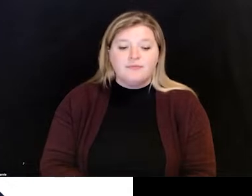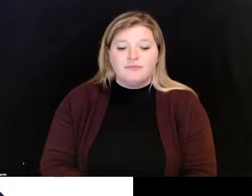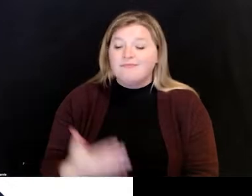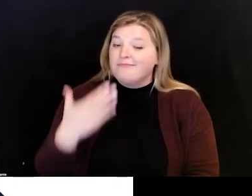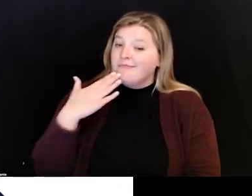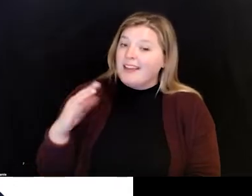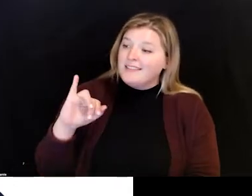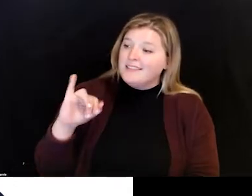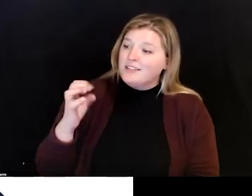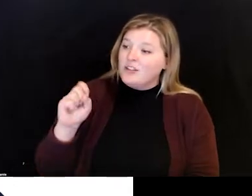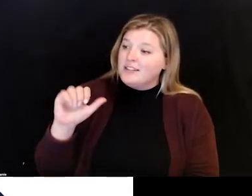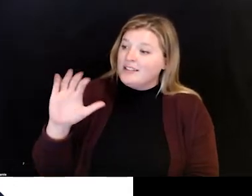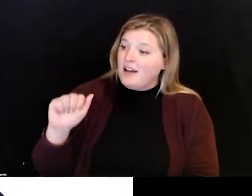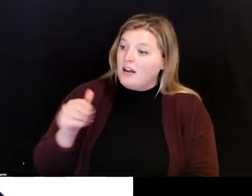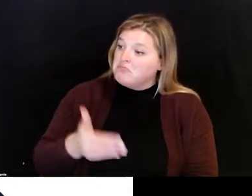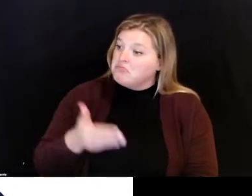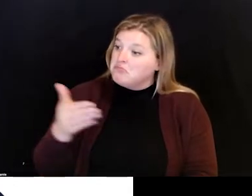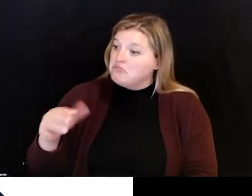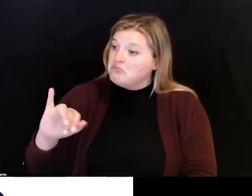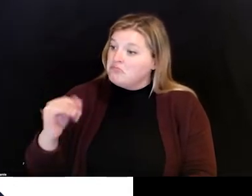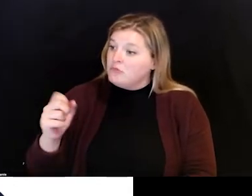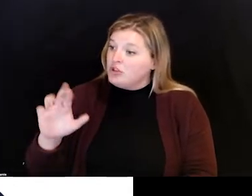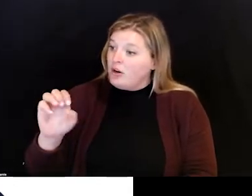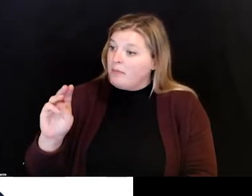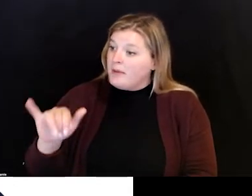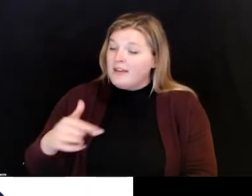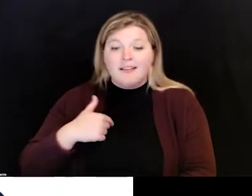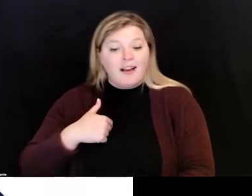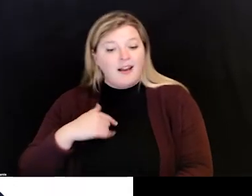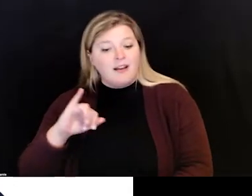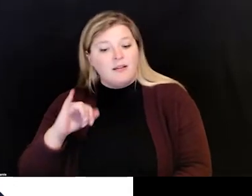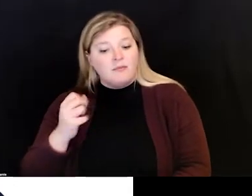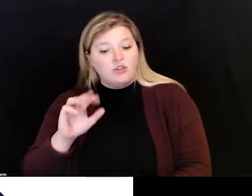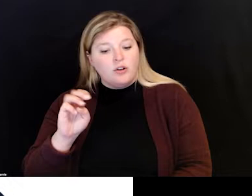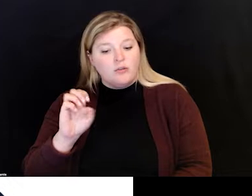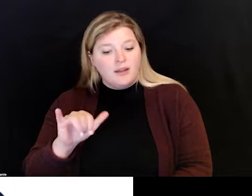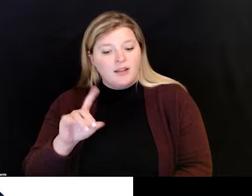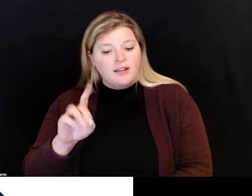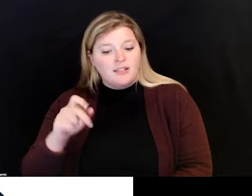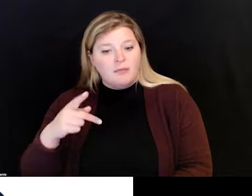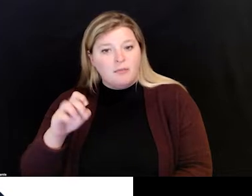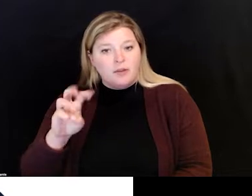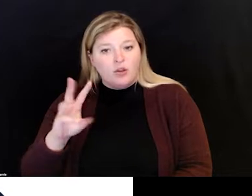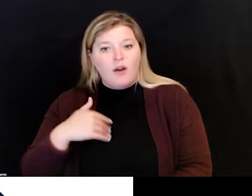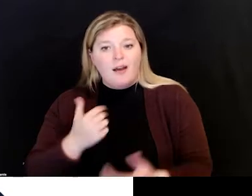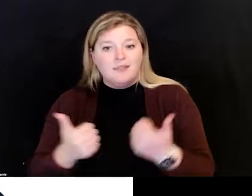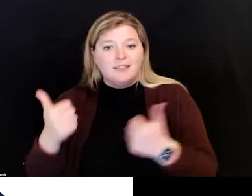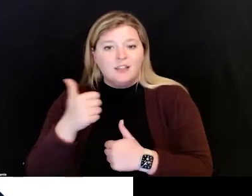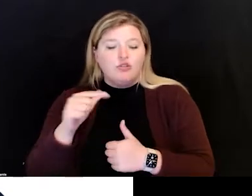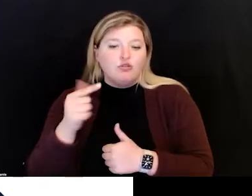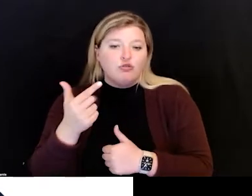[Tamara] Thanks, Jessica. Jeremy? [Jeremy] Hi, I'm Jeremy Depew. I'm the Senior Graphic Designer at Minnesota IT Services,